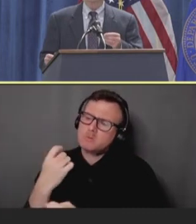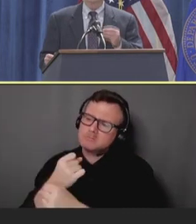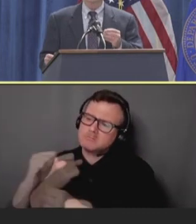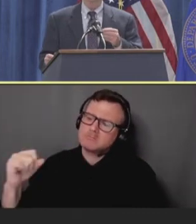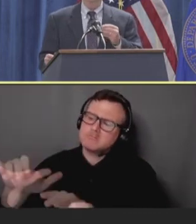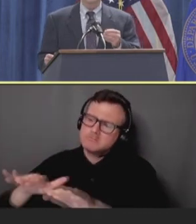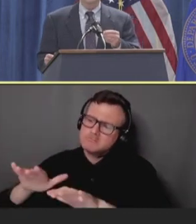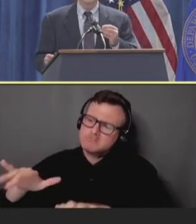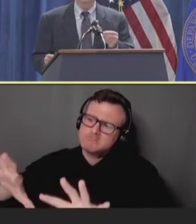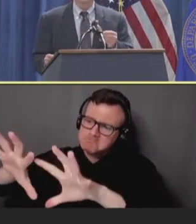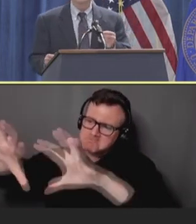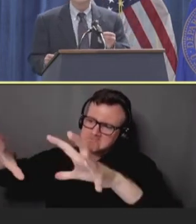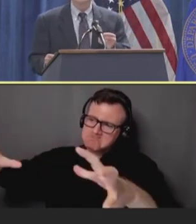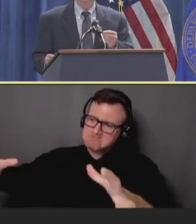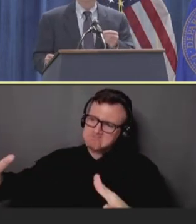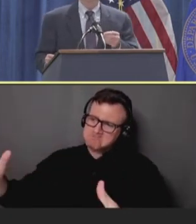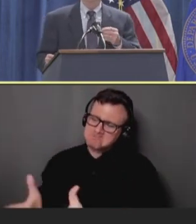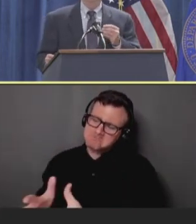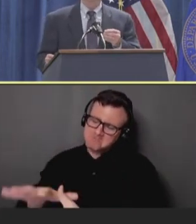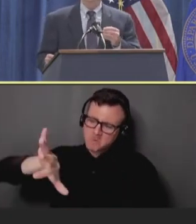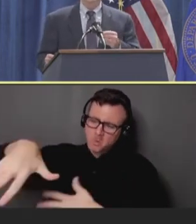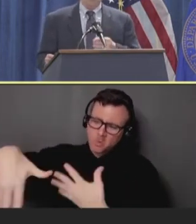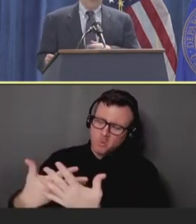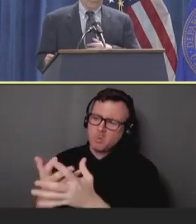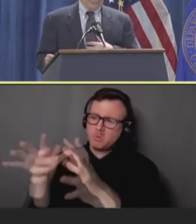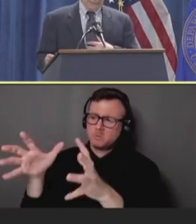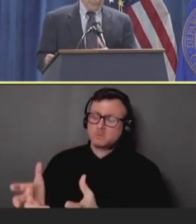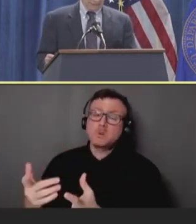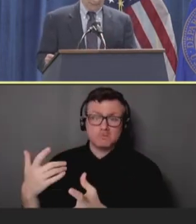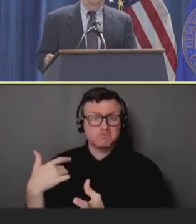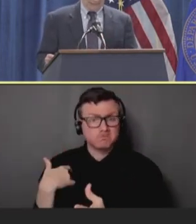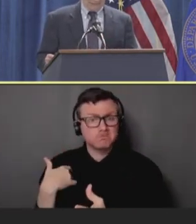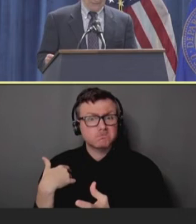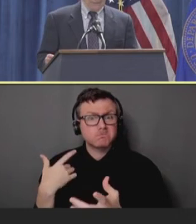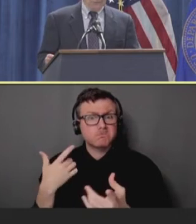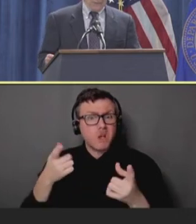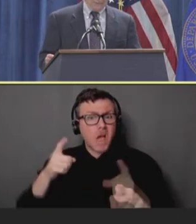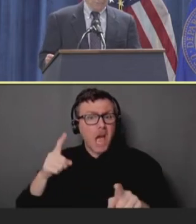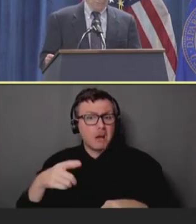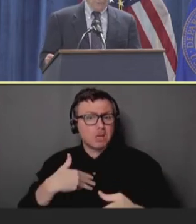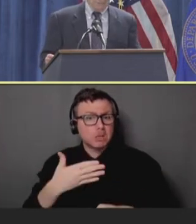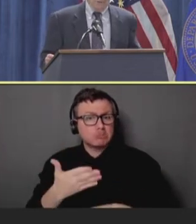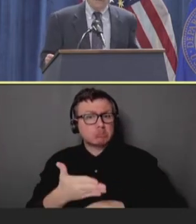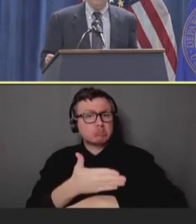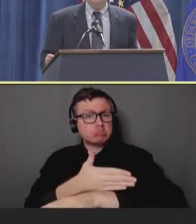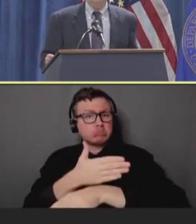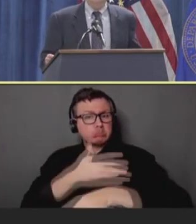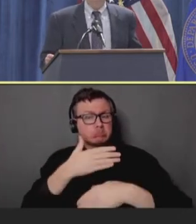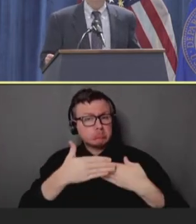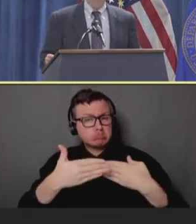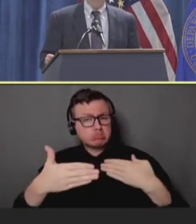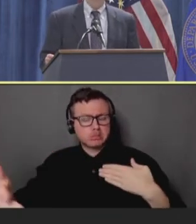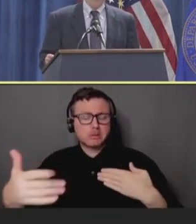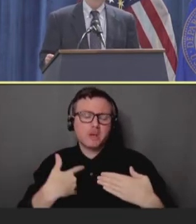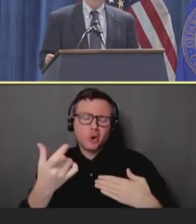We've come a long way since that point, and a lot of it has not been positive. Now, there were some issues.